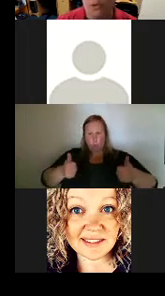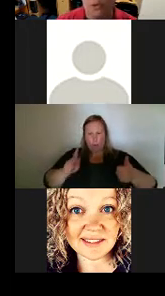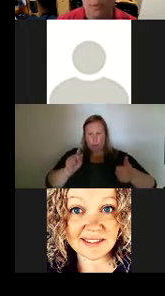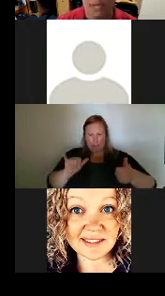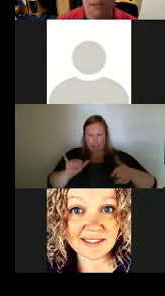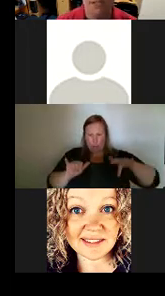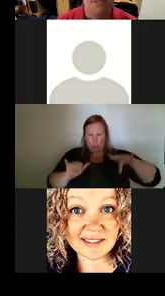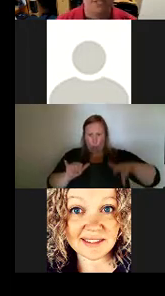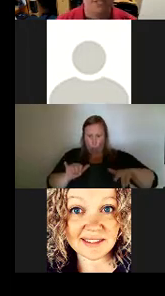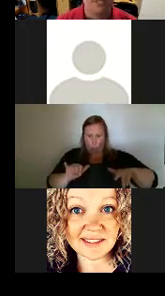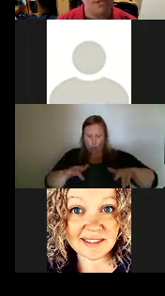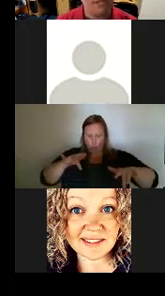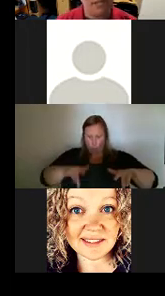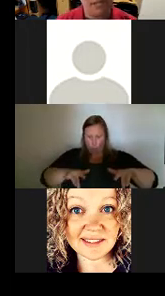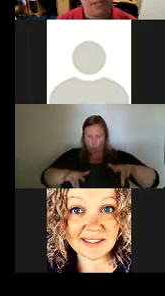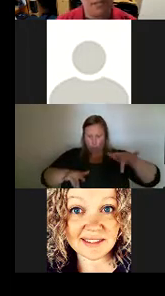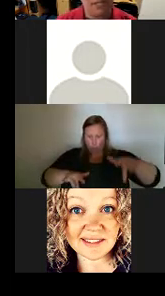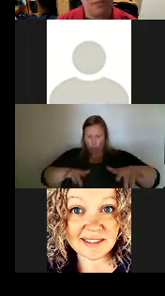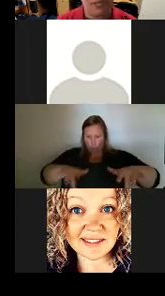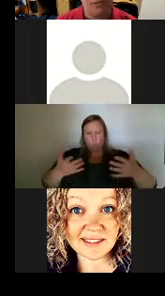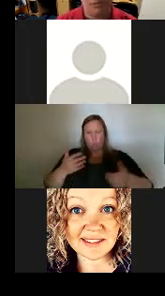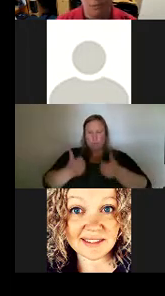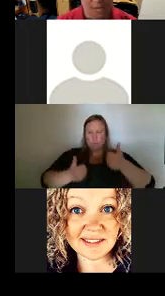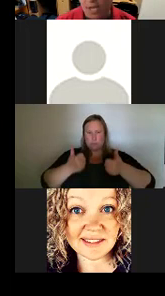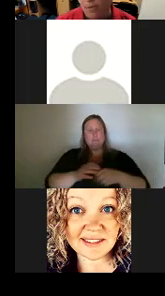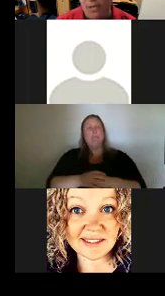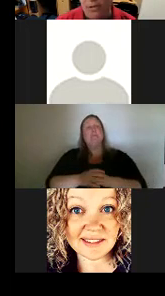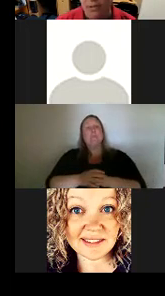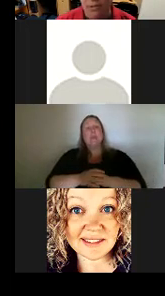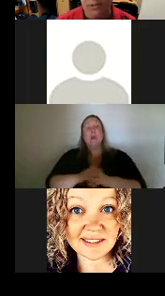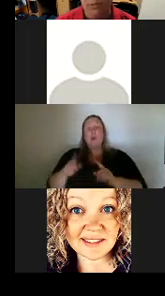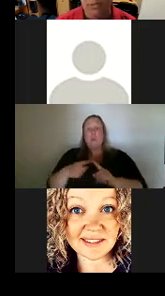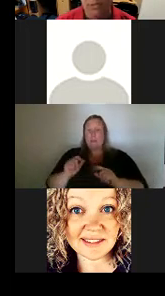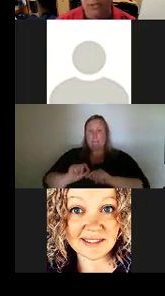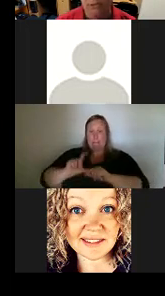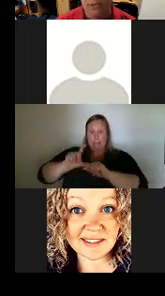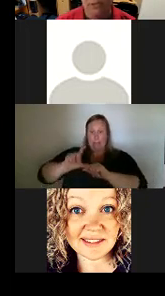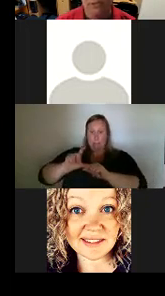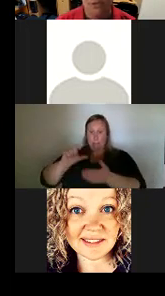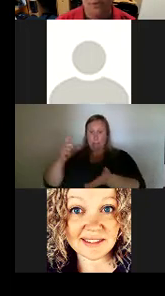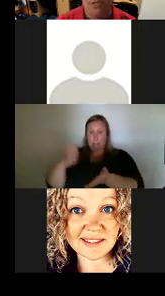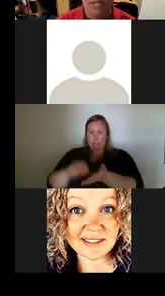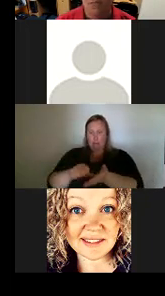ARE DOING A COMMAND. THE EASIEST WAY TO THINK ABOUT THIS IS WHEN YOU TYPE A CAPITAL LETTER YOU HOLD DOWN SHIFT BECAUSE THAT IS A